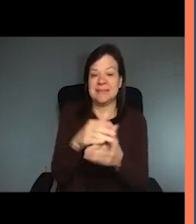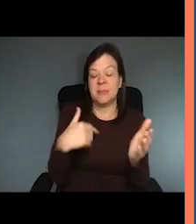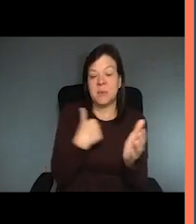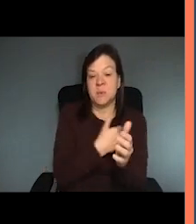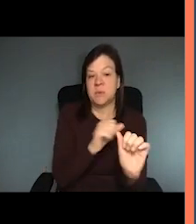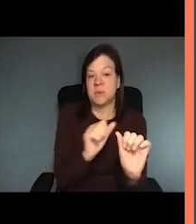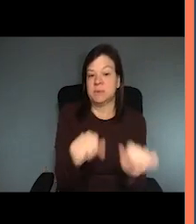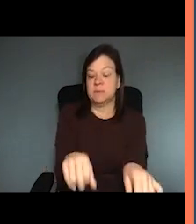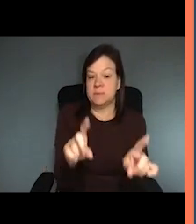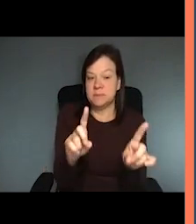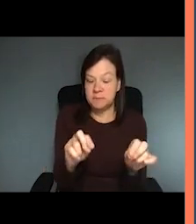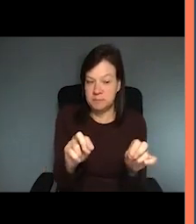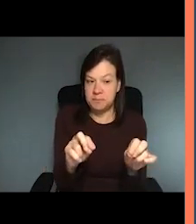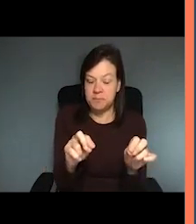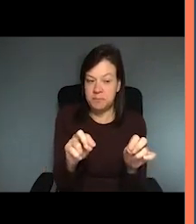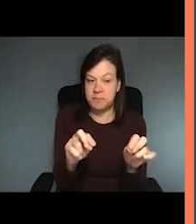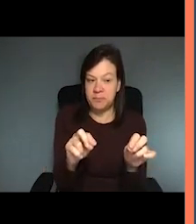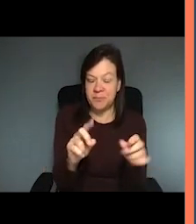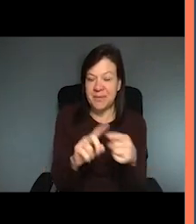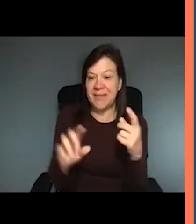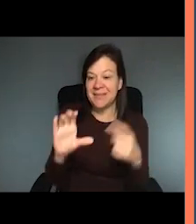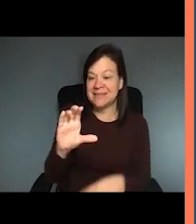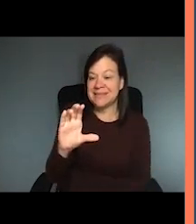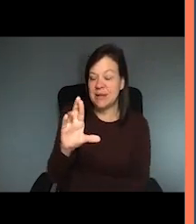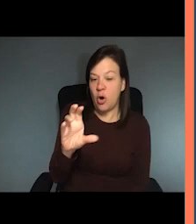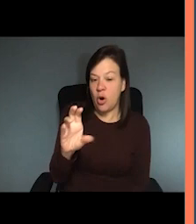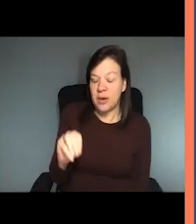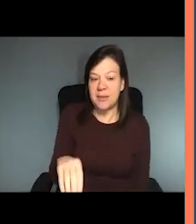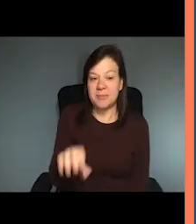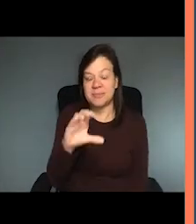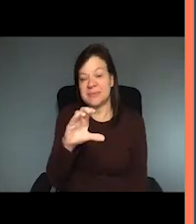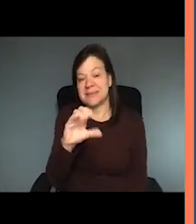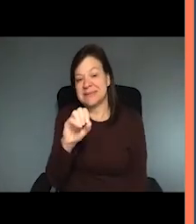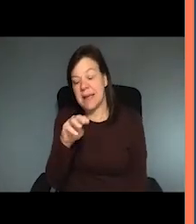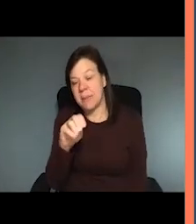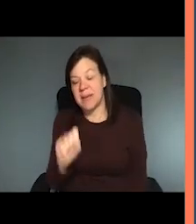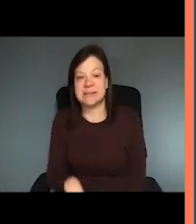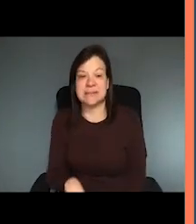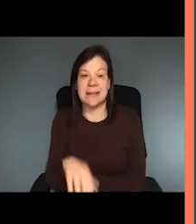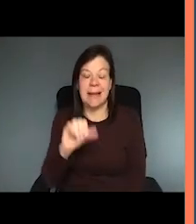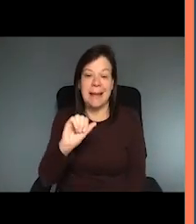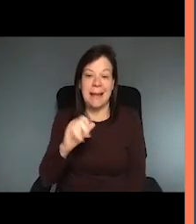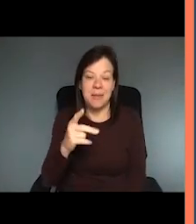MAKING SOMETHING THAT WE COULD DO IS THAT CRM AND